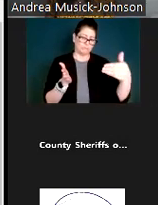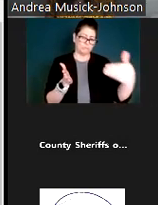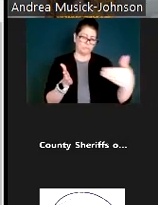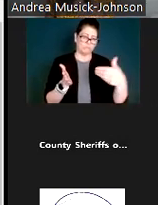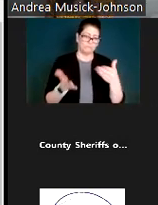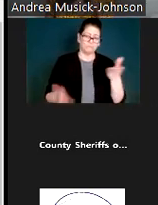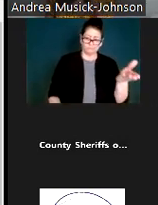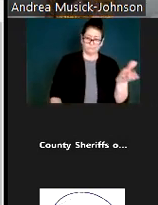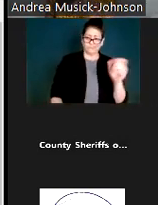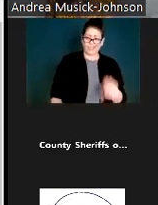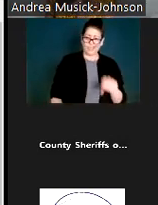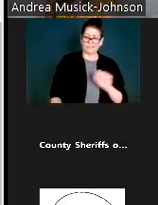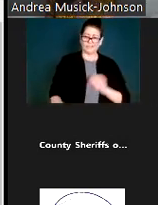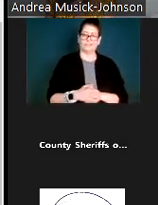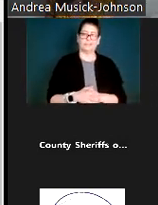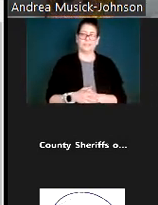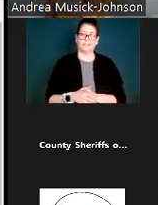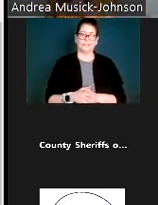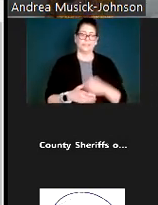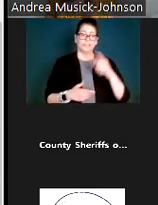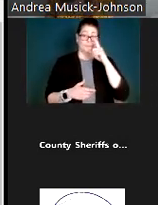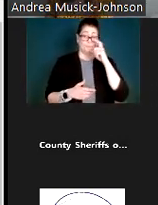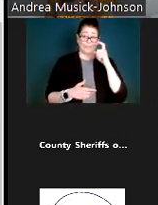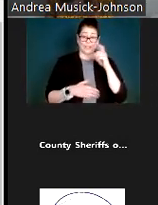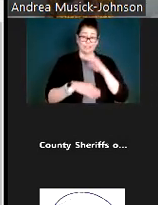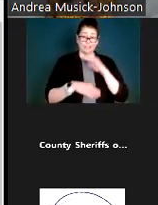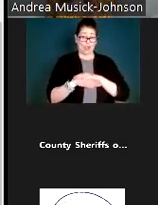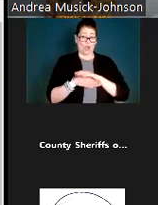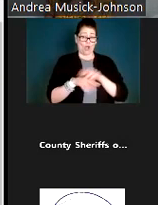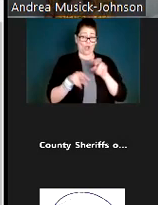So just because they're in your watchlist does not mean that you have to have